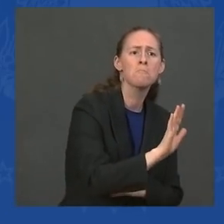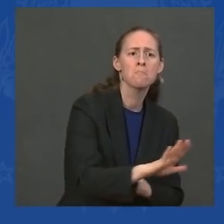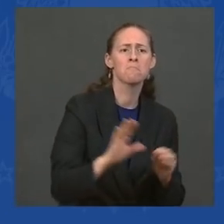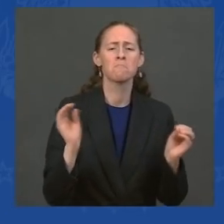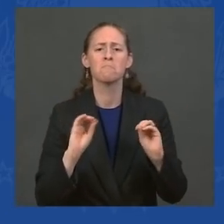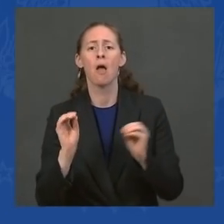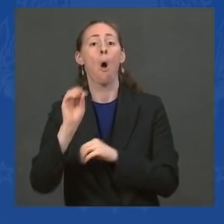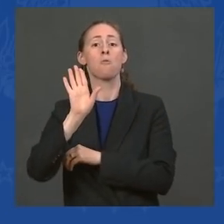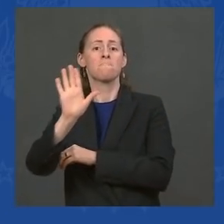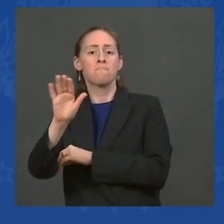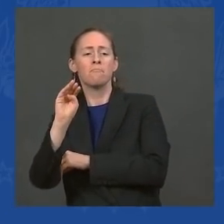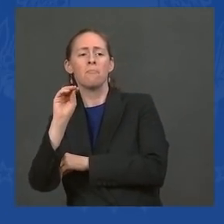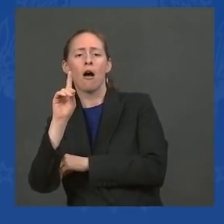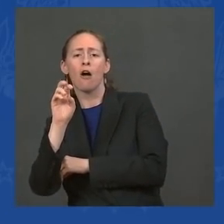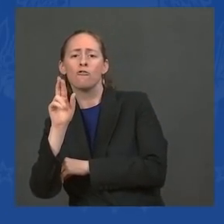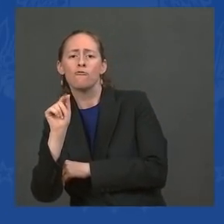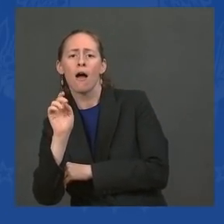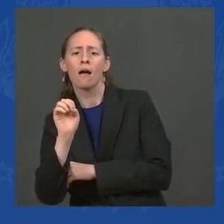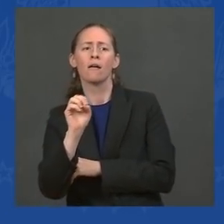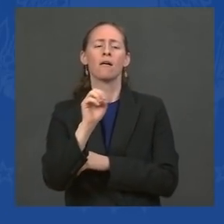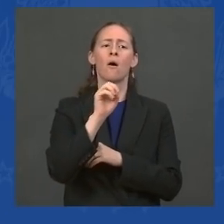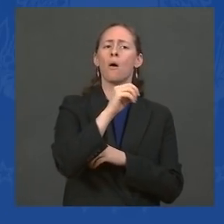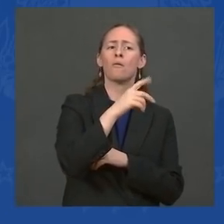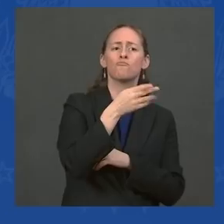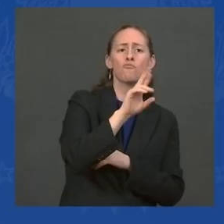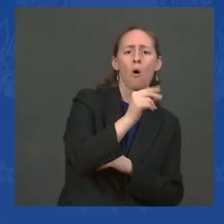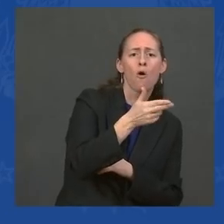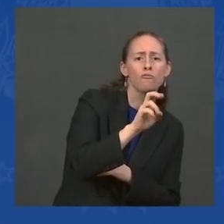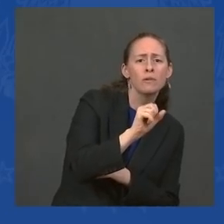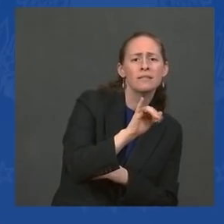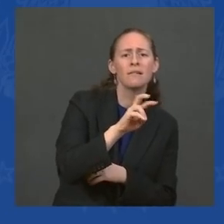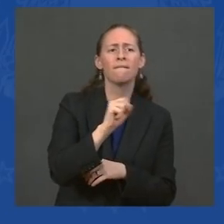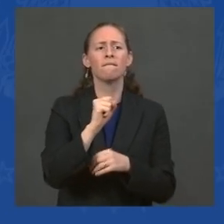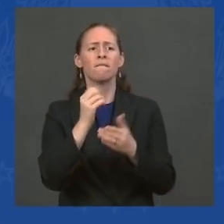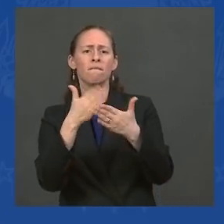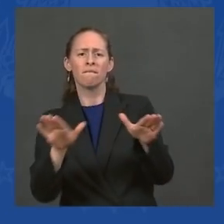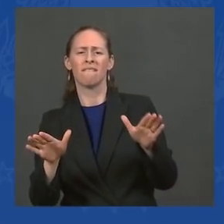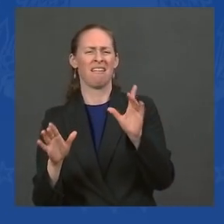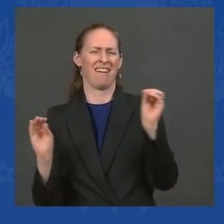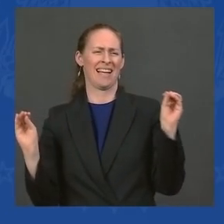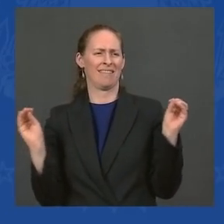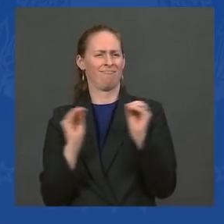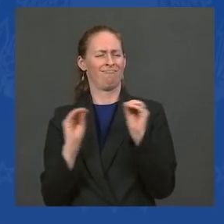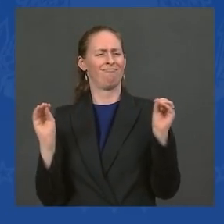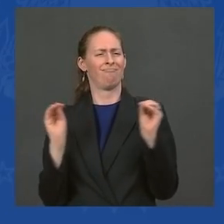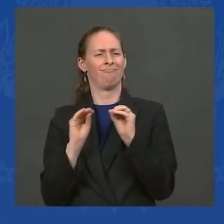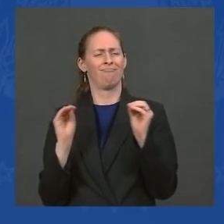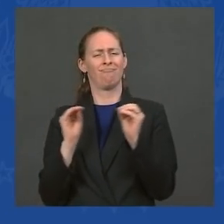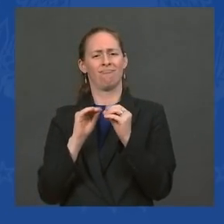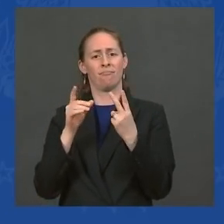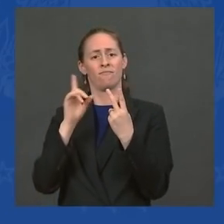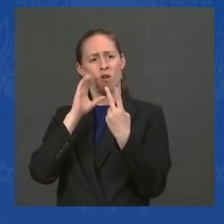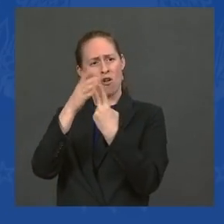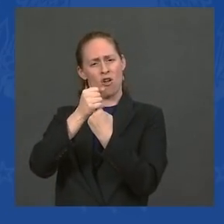or anything else that pits one American against another. These bills, in my view, are literally about competitiveness versus complacency,